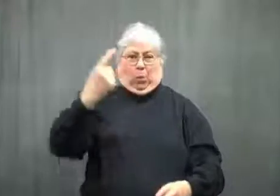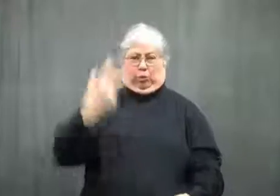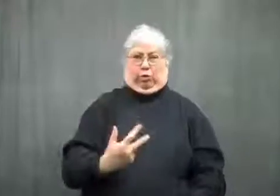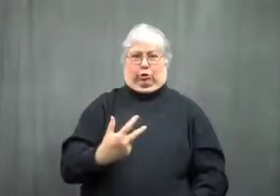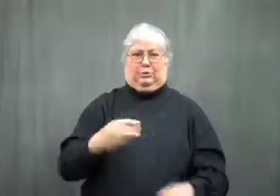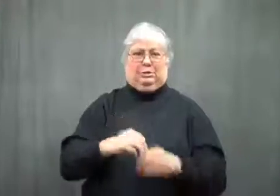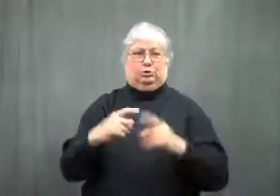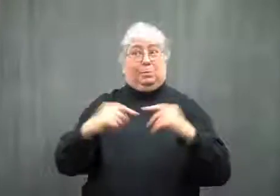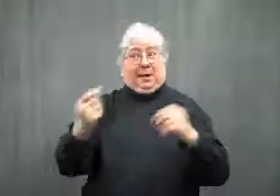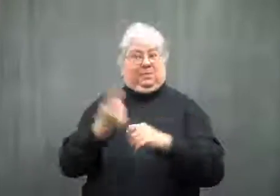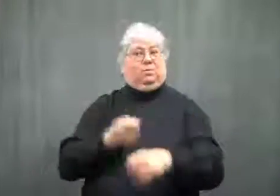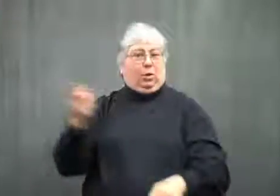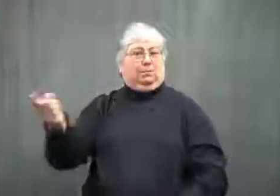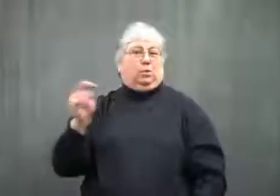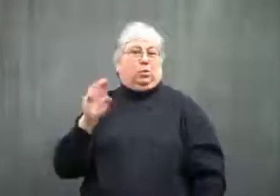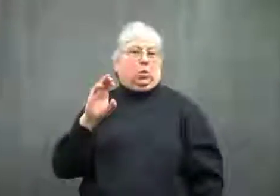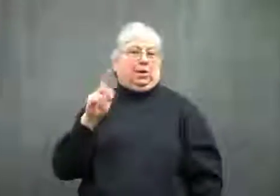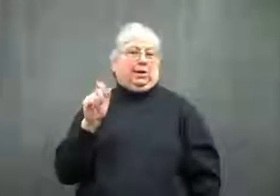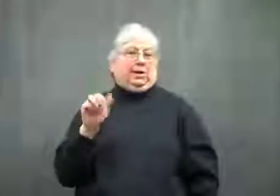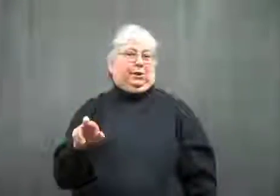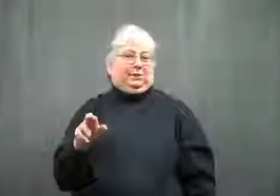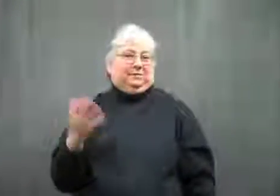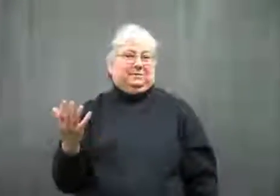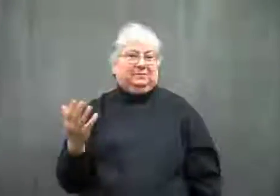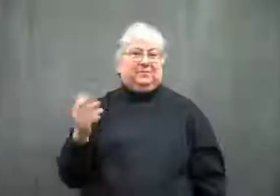A third of the electricity in Japan is produced by nuclear power.